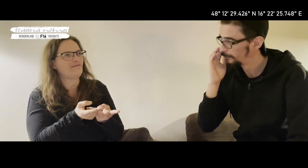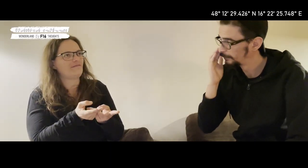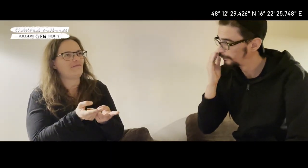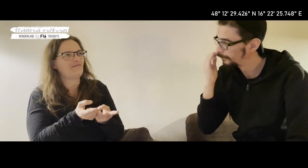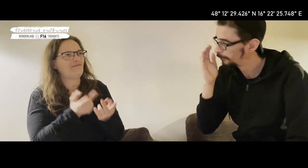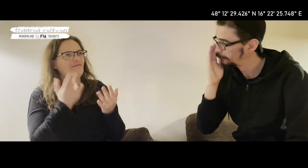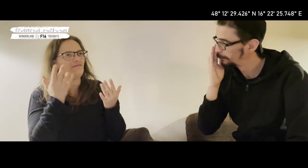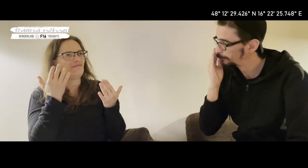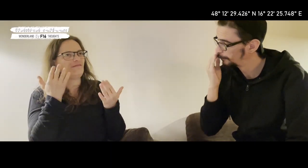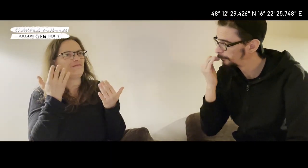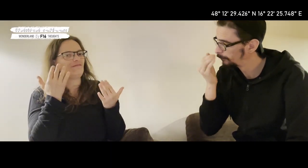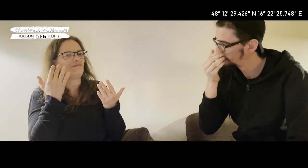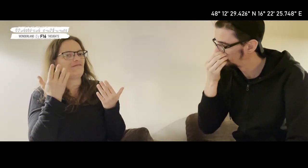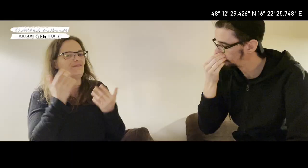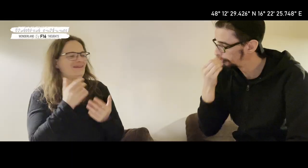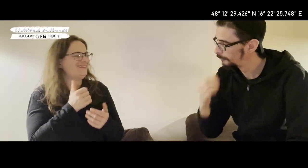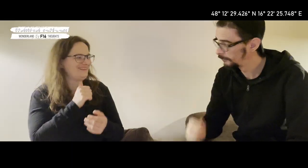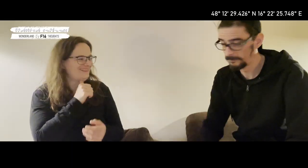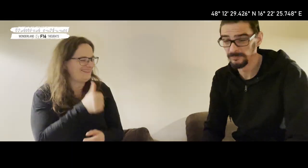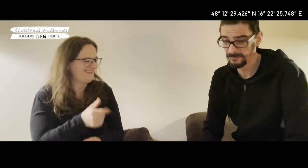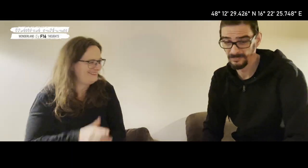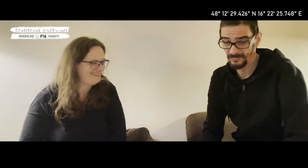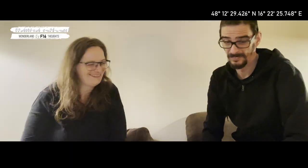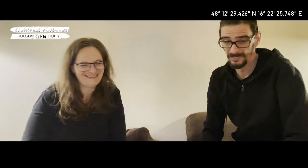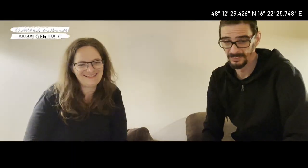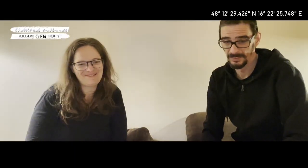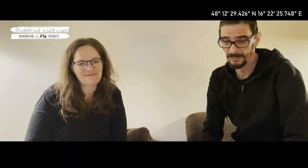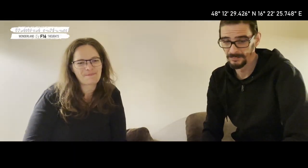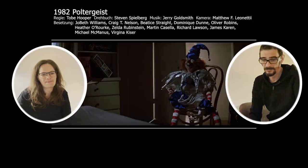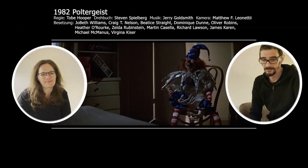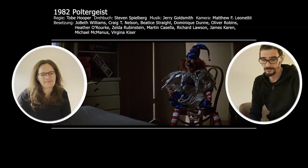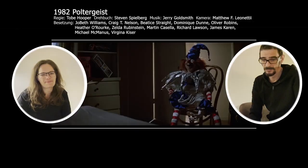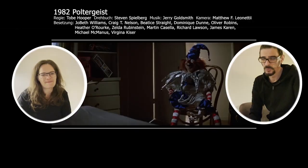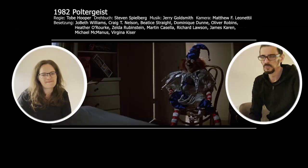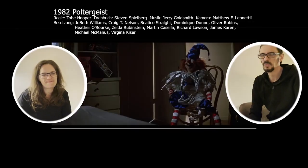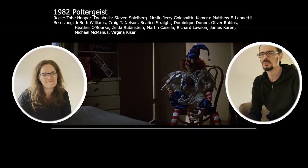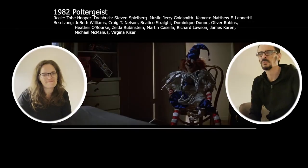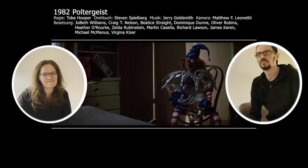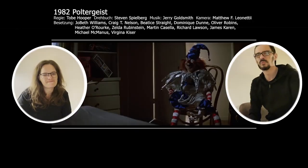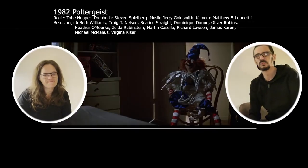They don't lie there and brood over their trauma. Oh, yes.